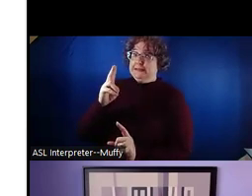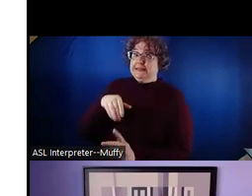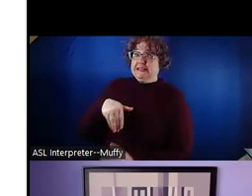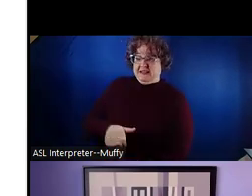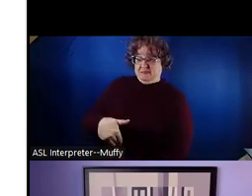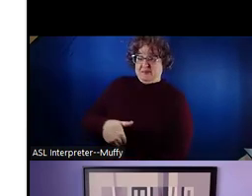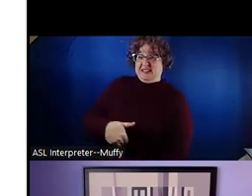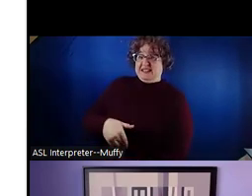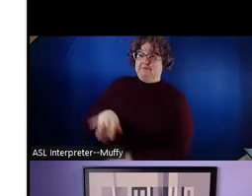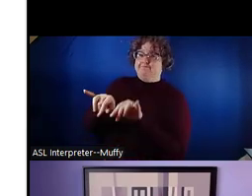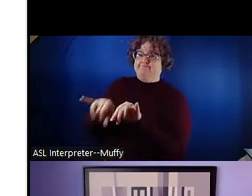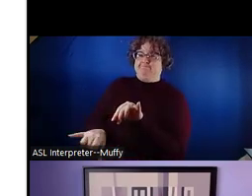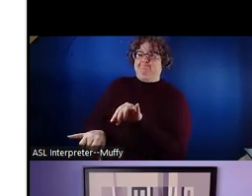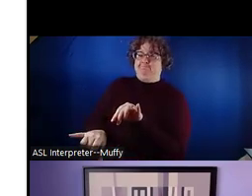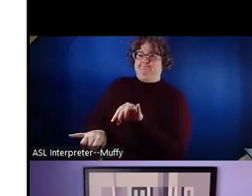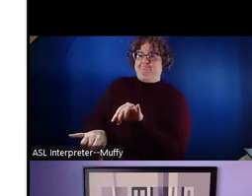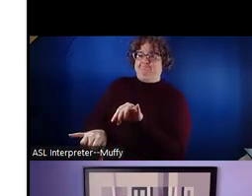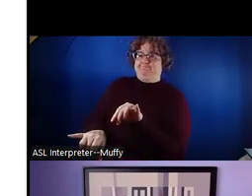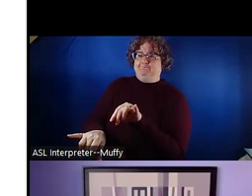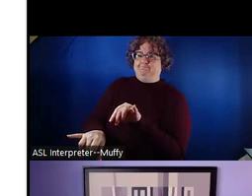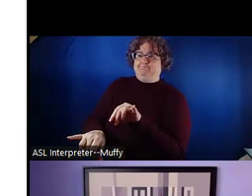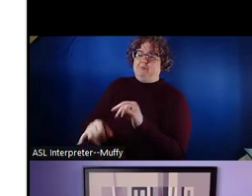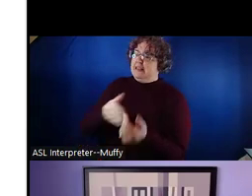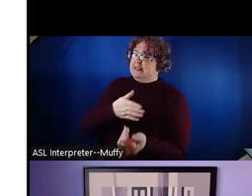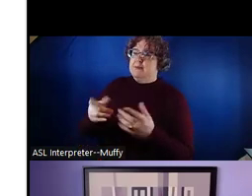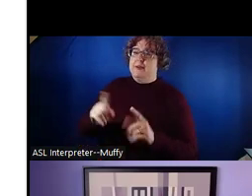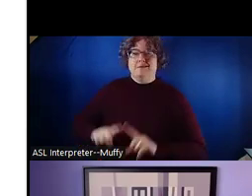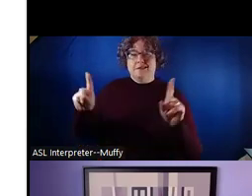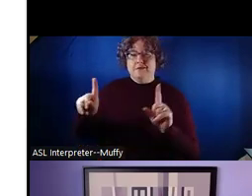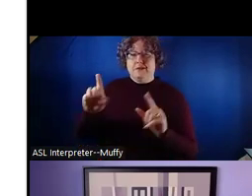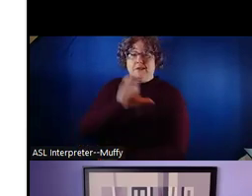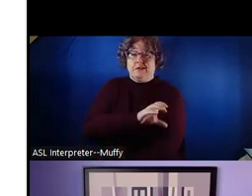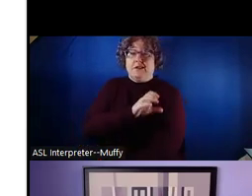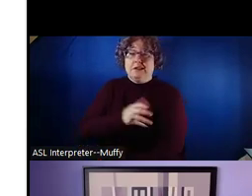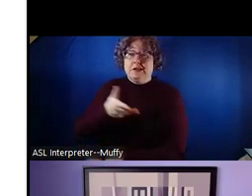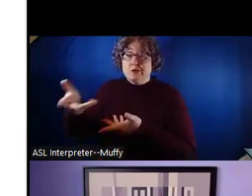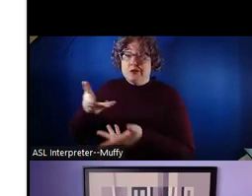and is there despite consistent differences in clinical interactions with disabled people.